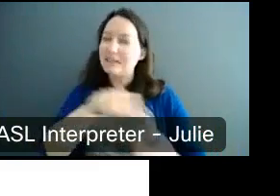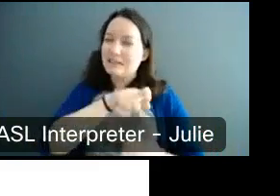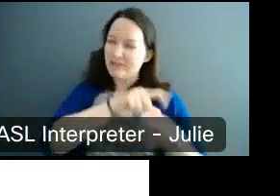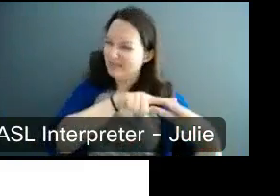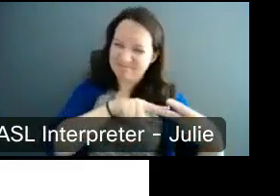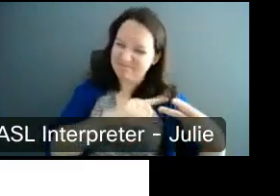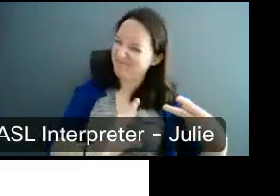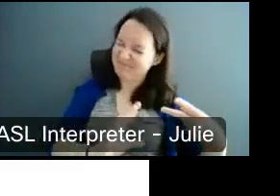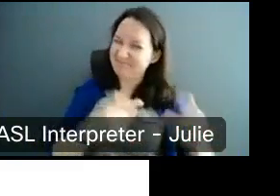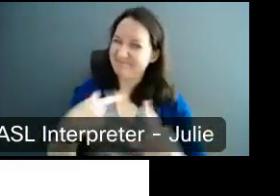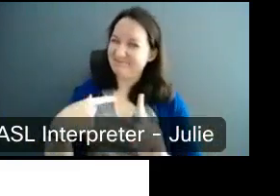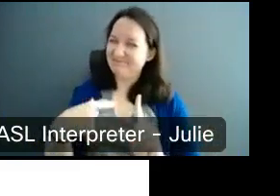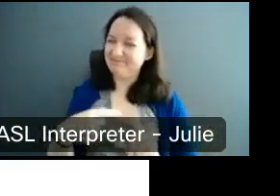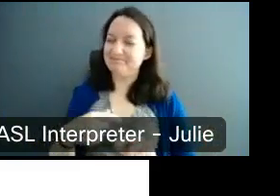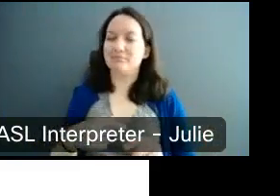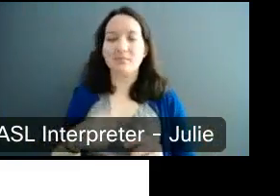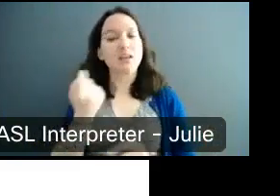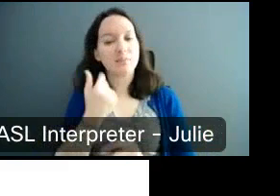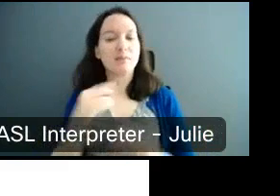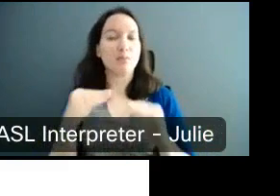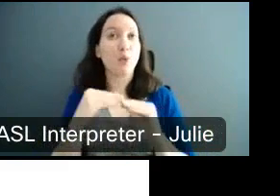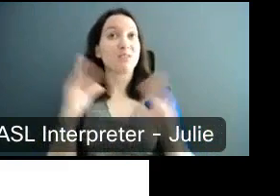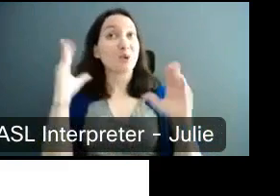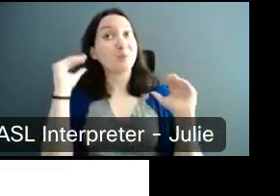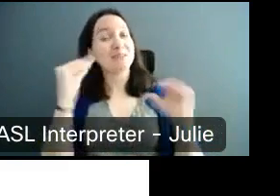And a little bit about what what we hope to do about that.